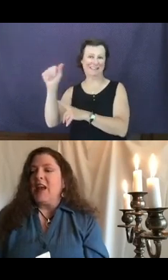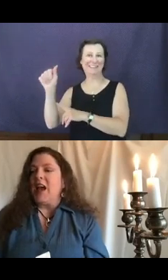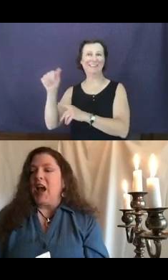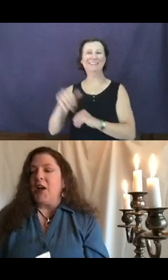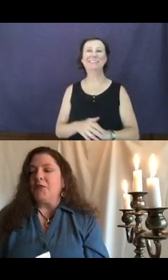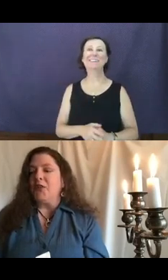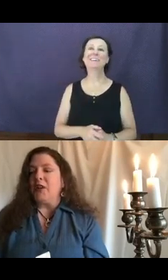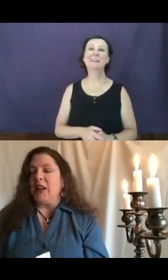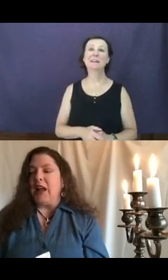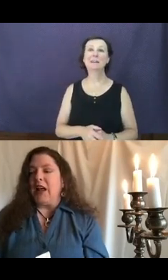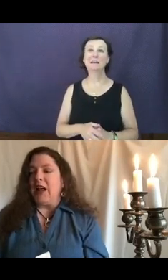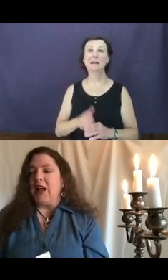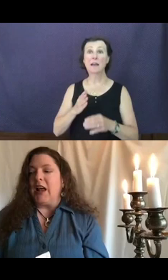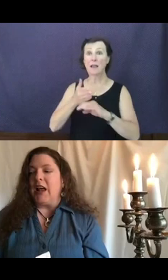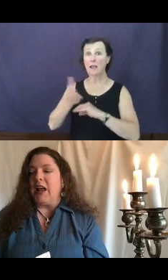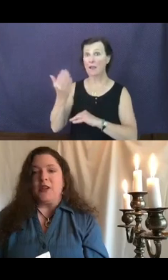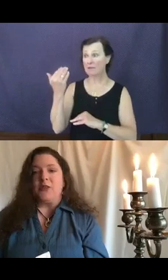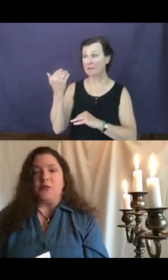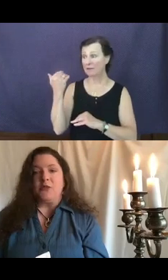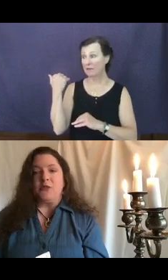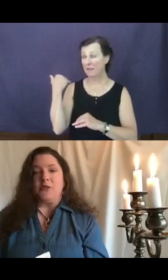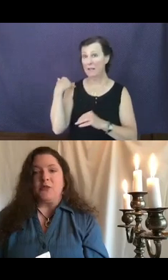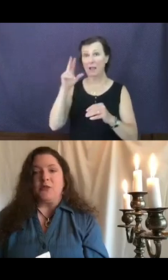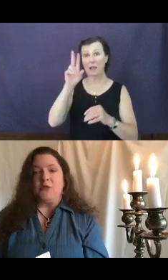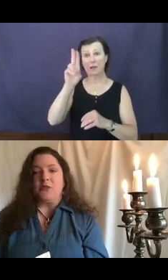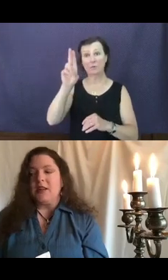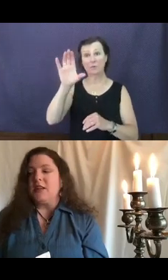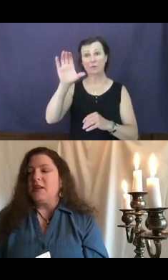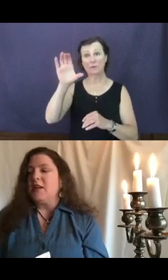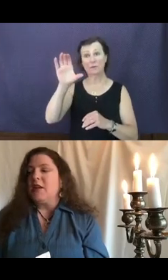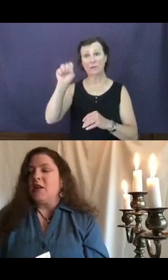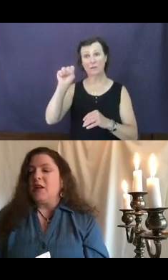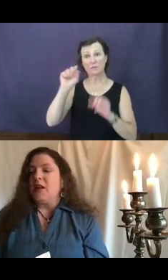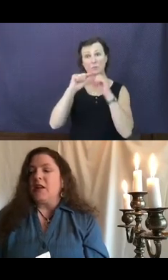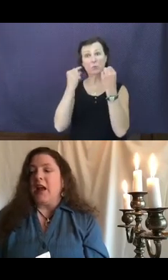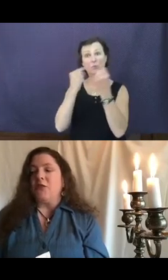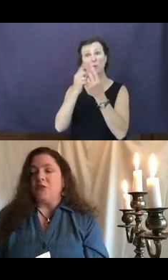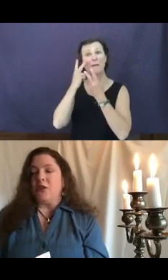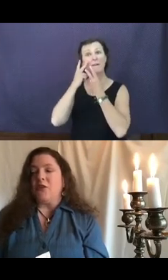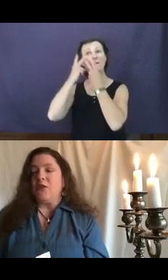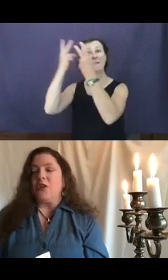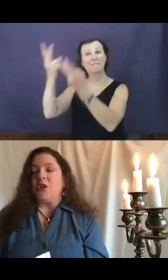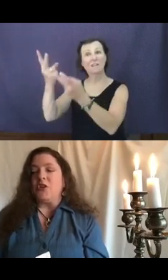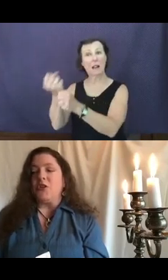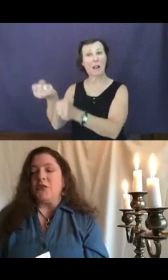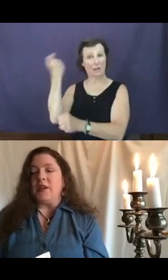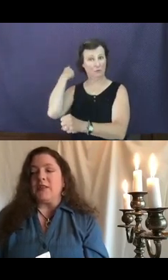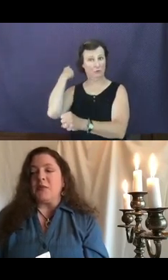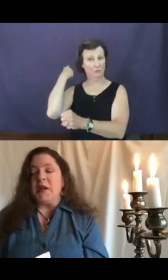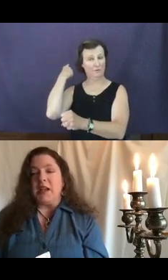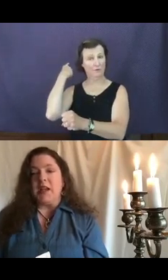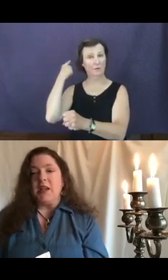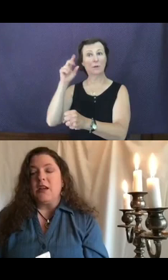After the last UUCS group visited last year, the UUCS committee on the